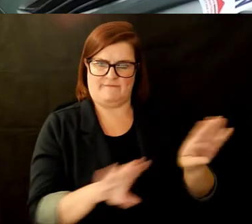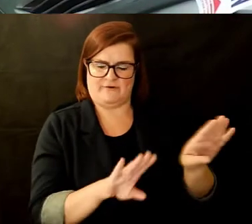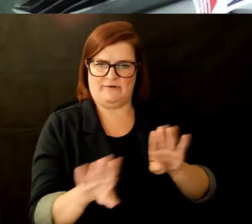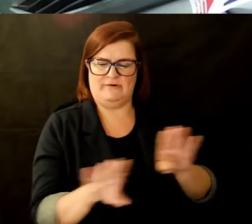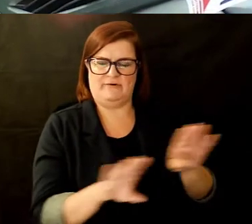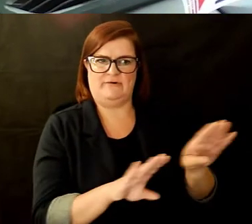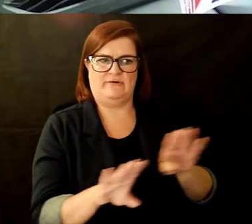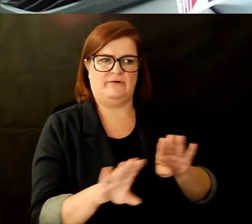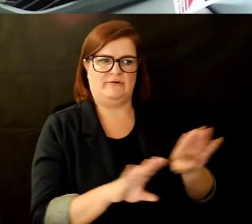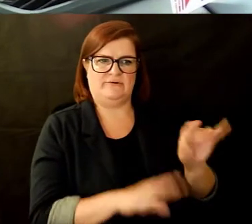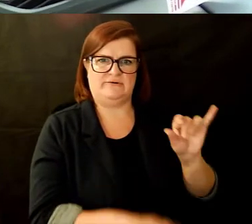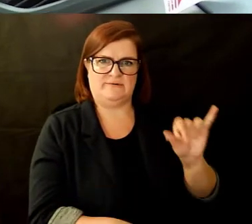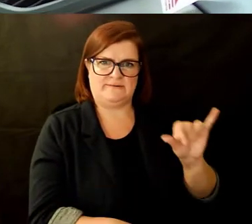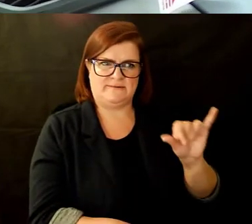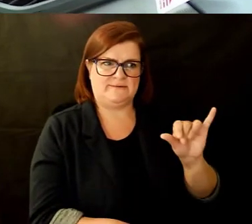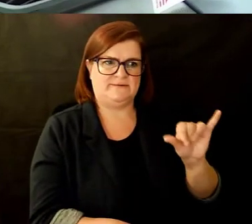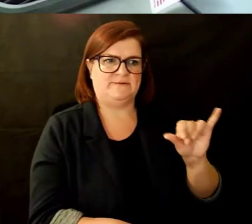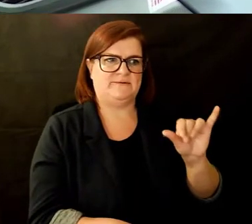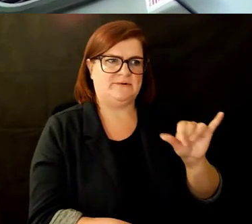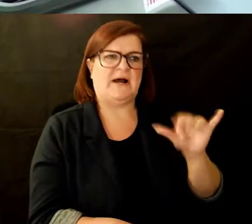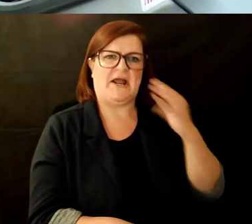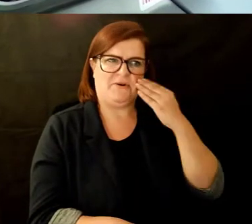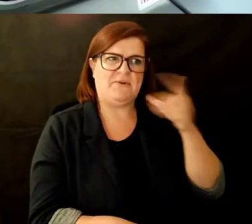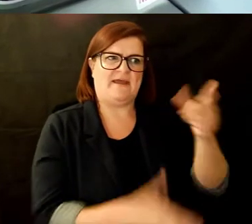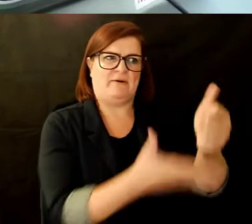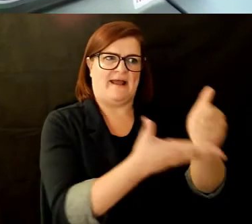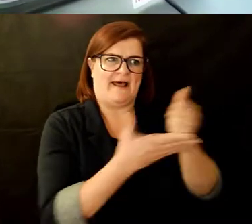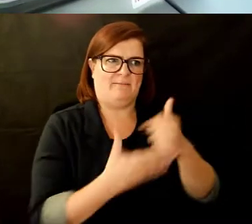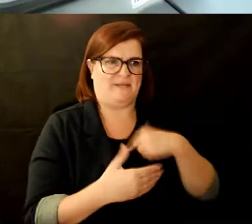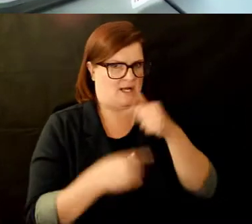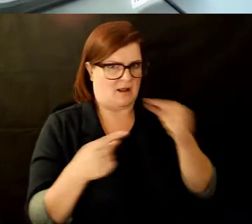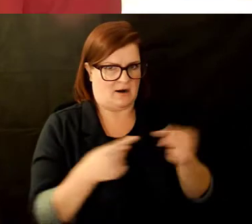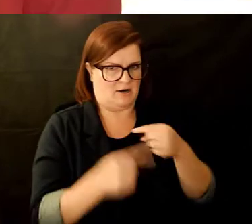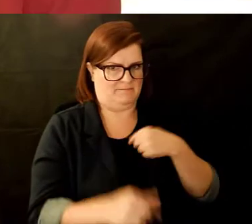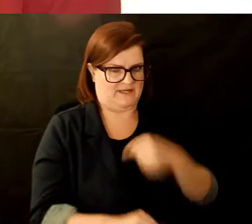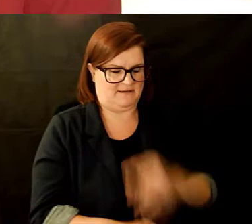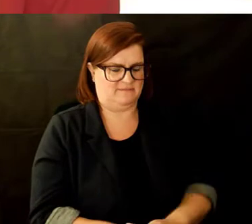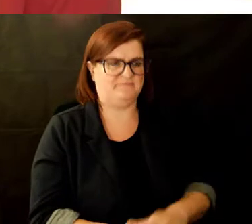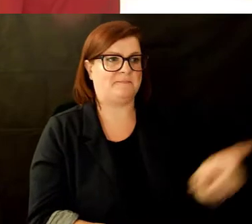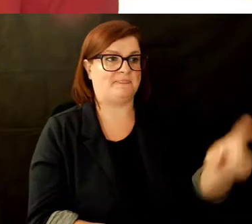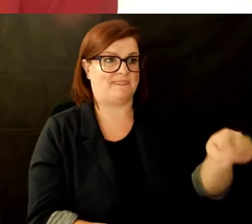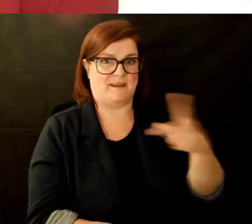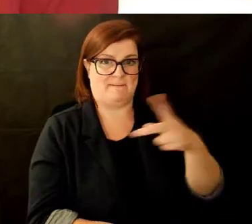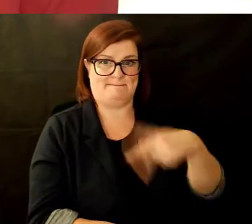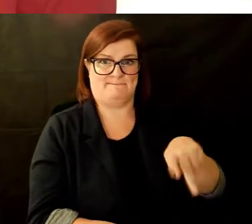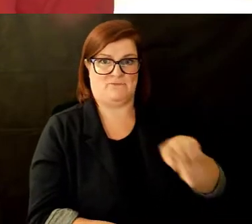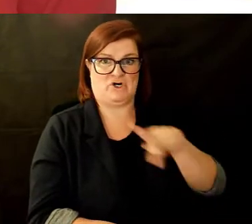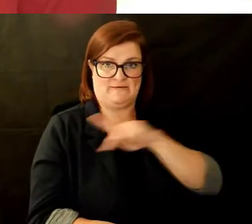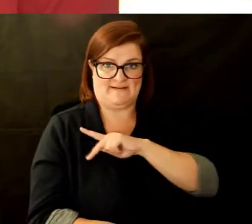of individuals who were coming to help me and not harm me. They personally walked the four flights of stairs